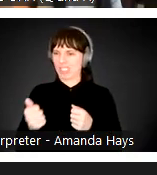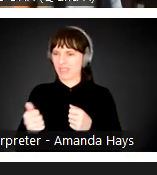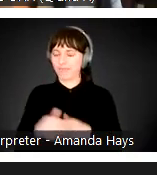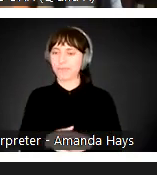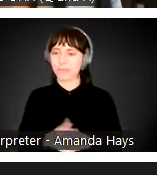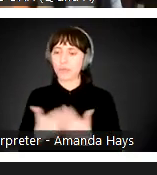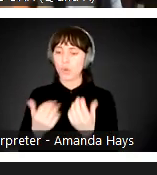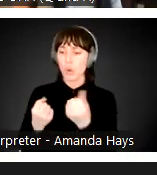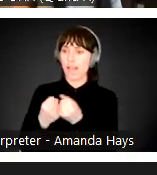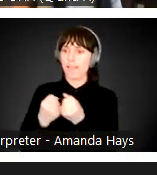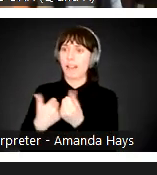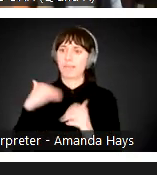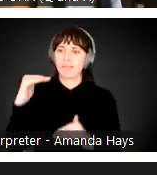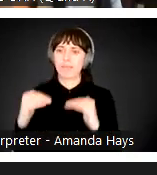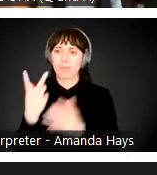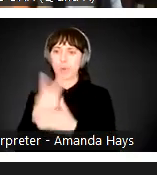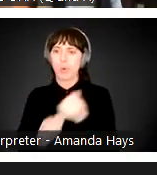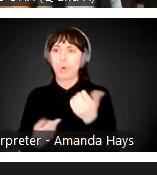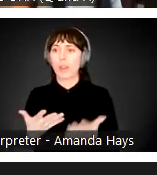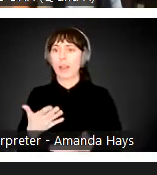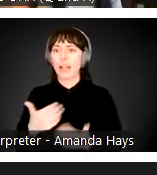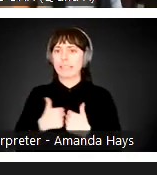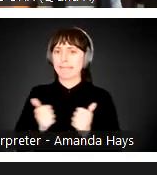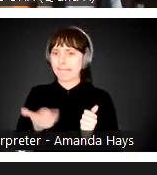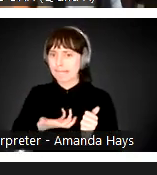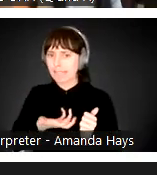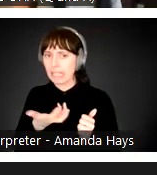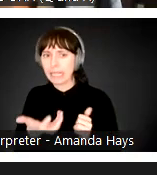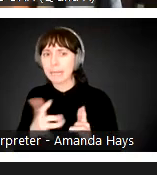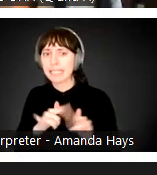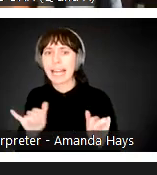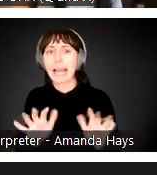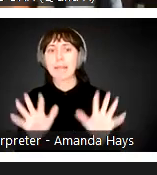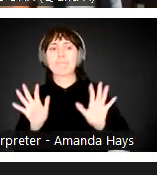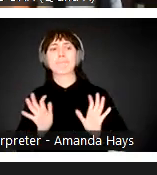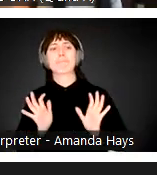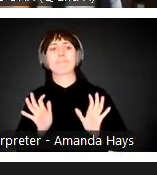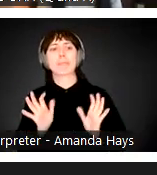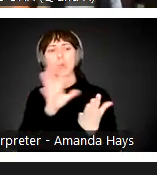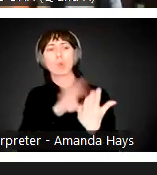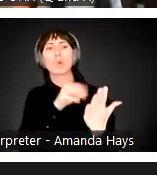vulnerability but also, kind of being willing to maybe step back from a medical system just enough to sort of